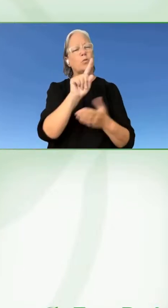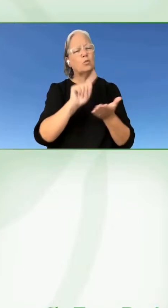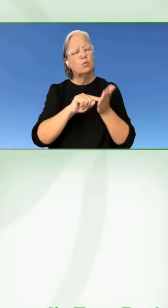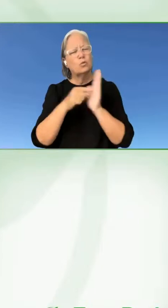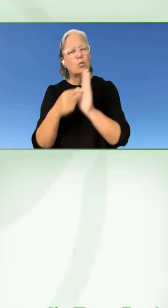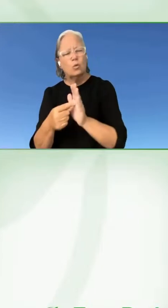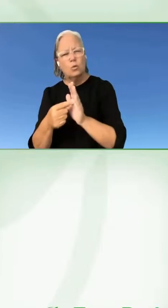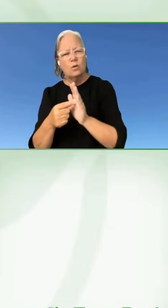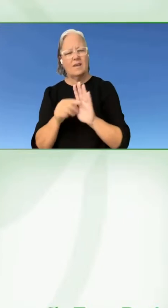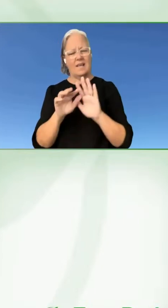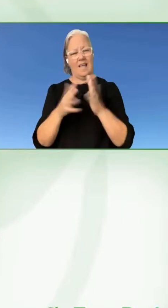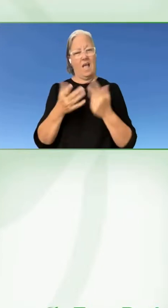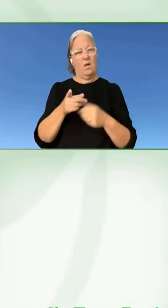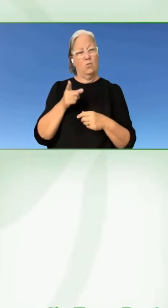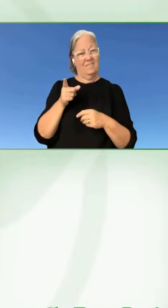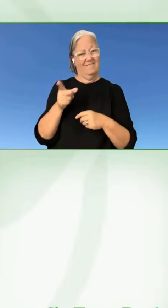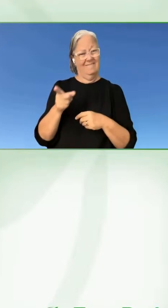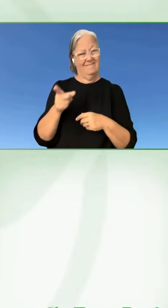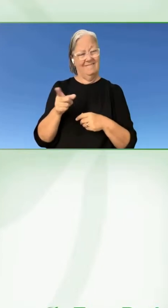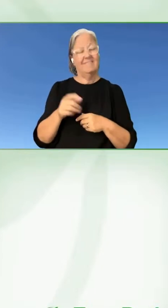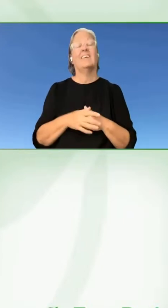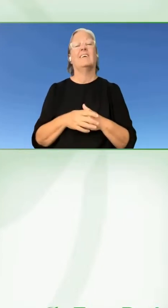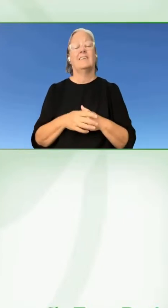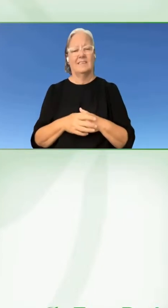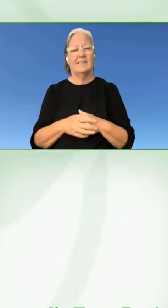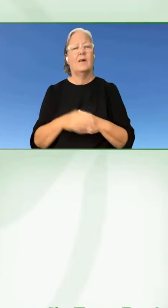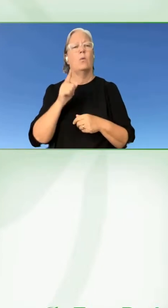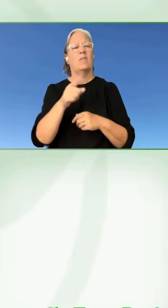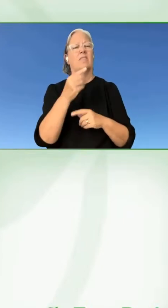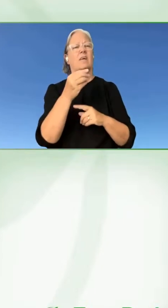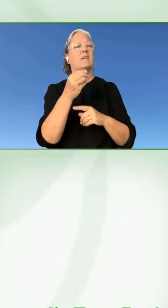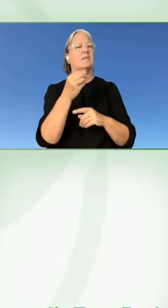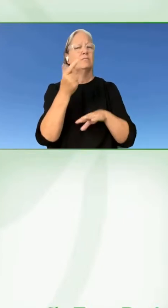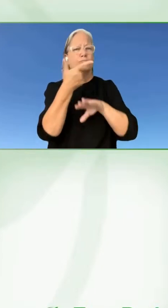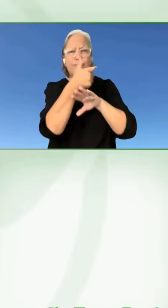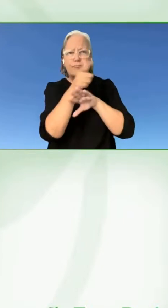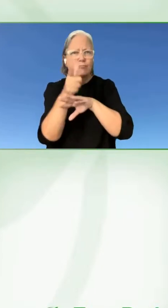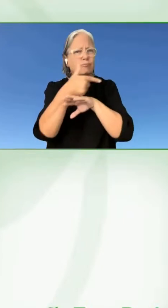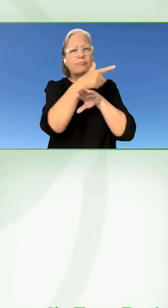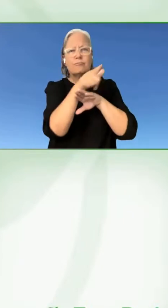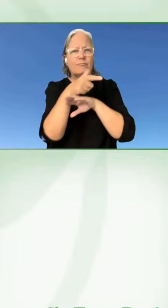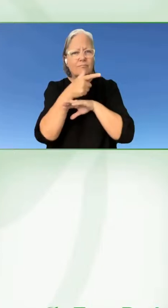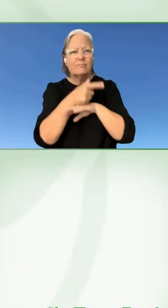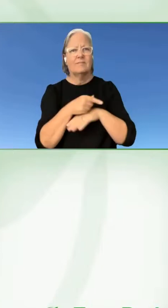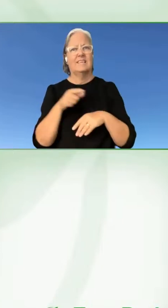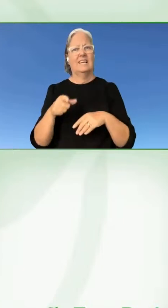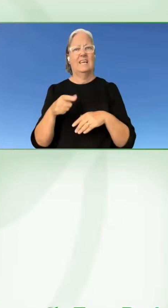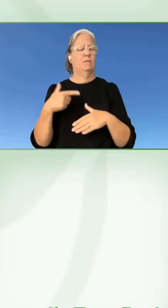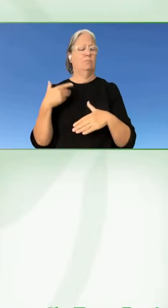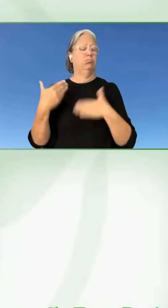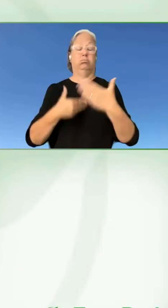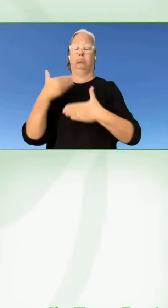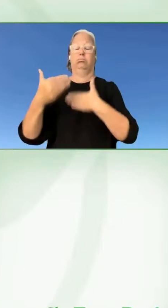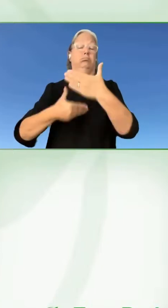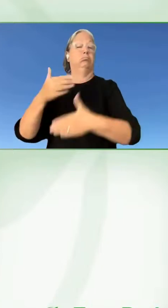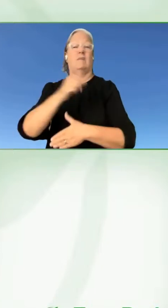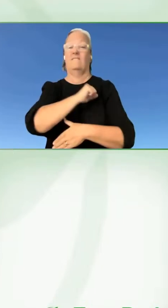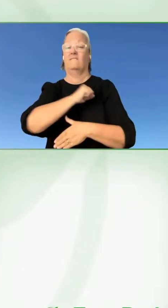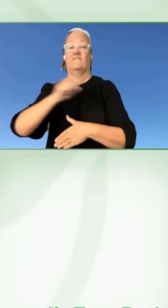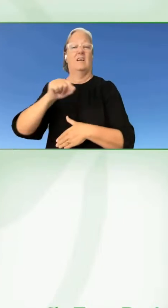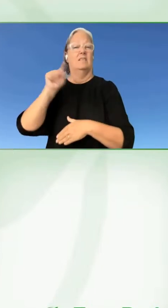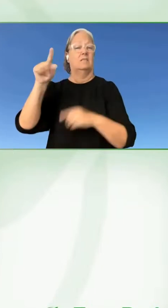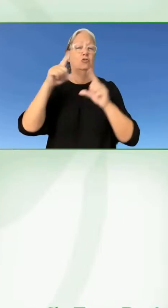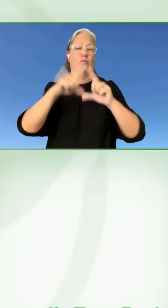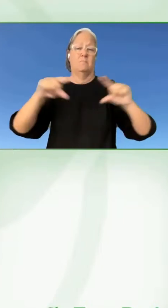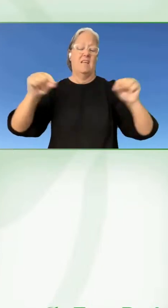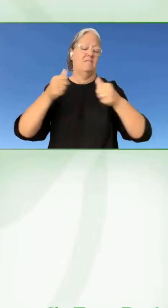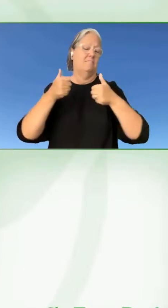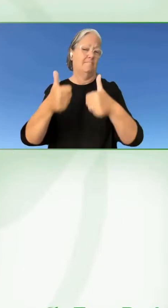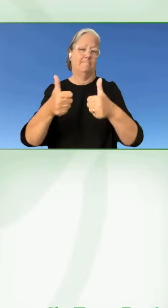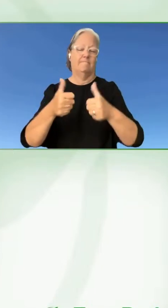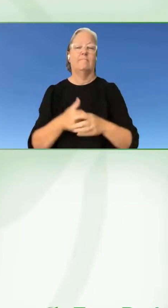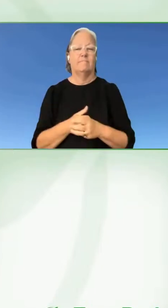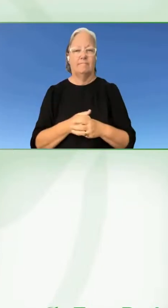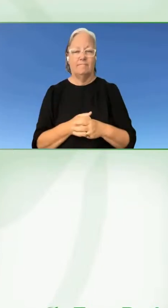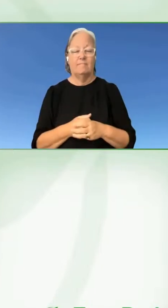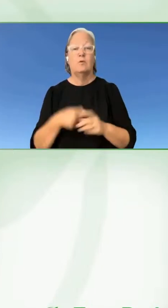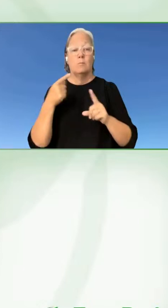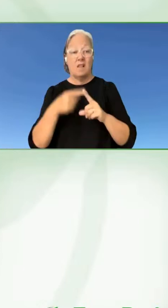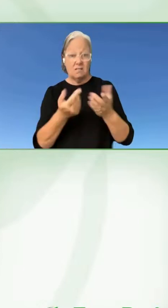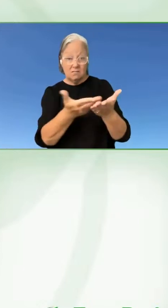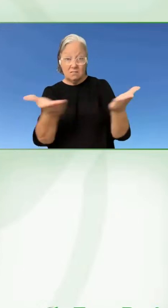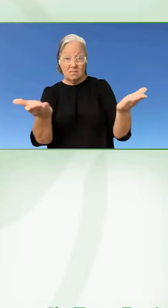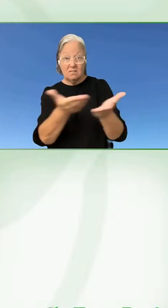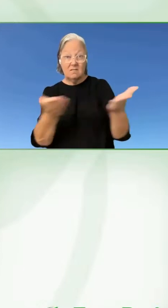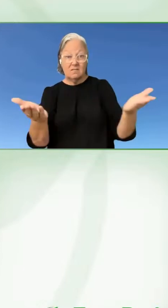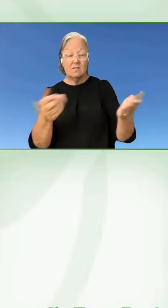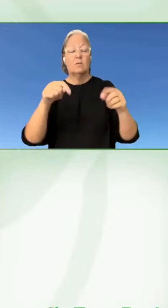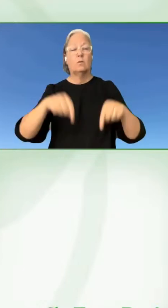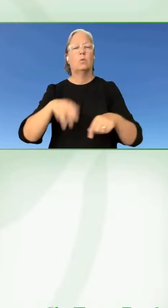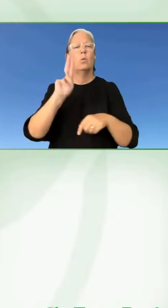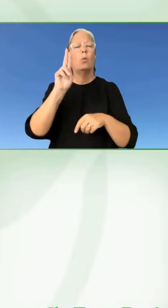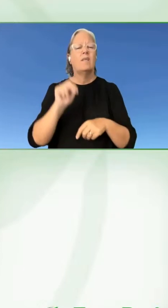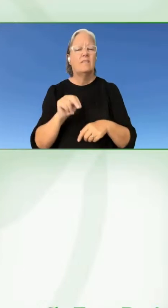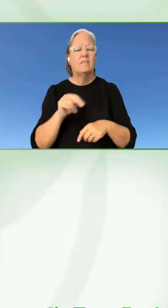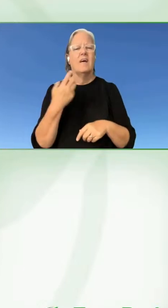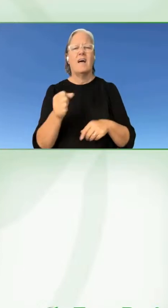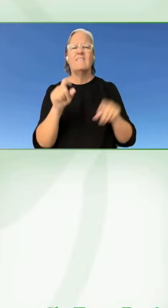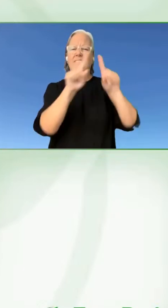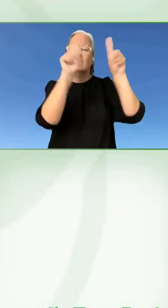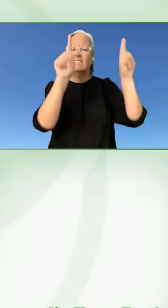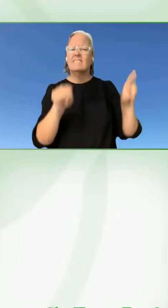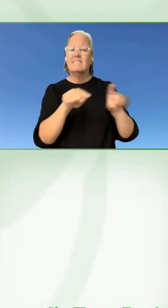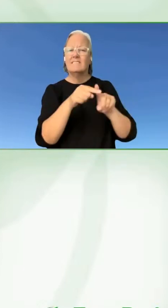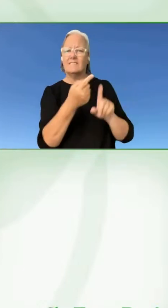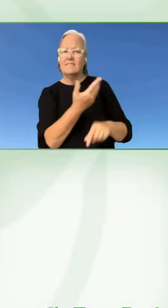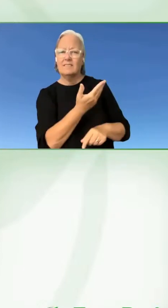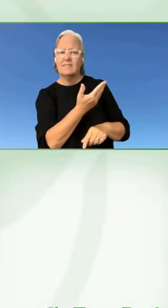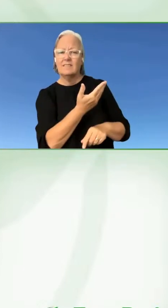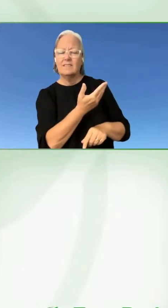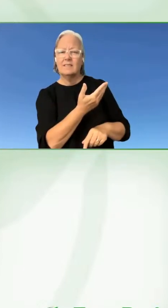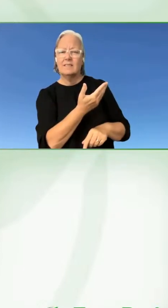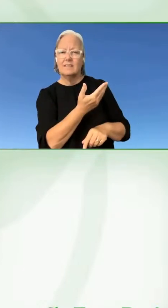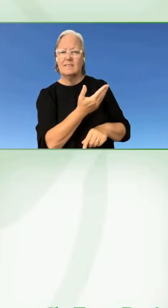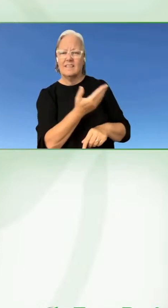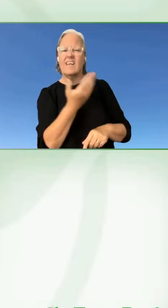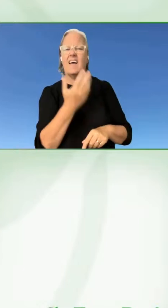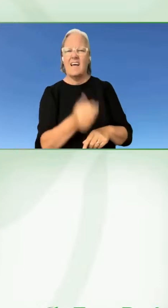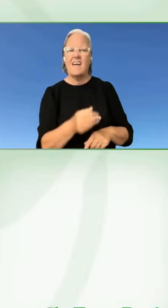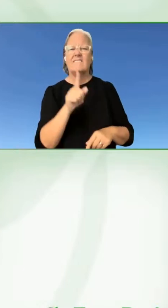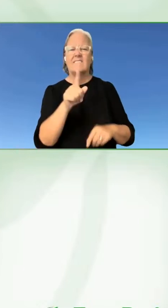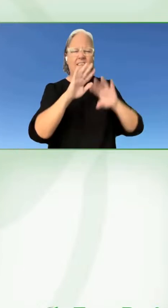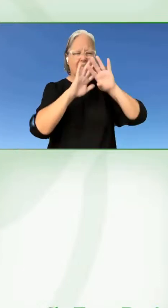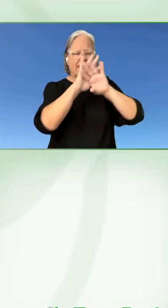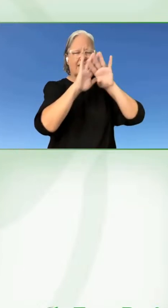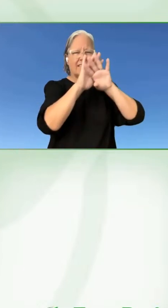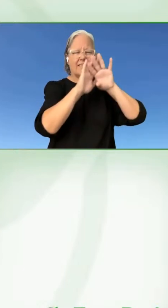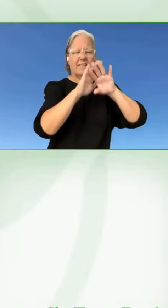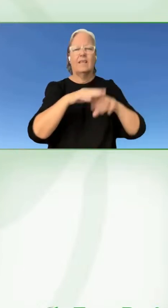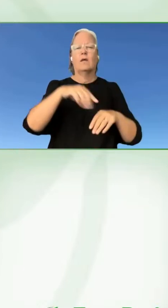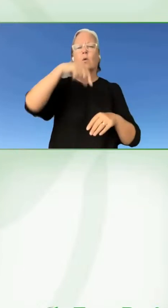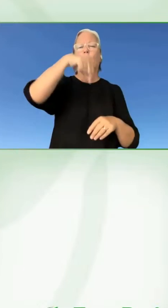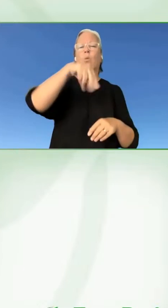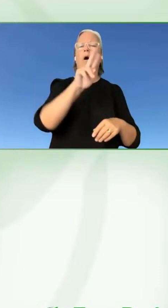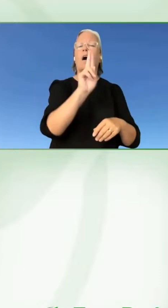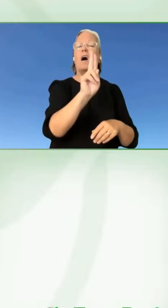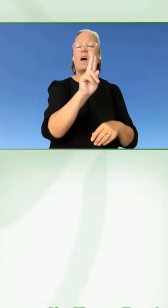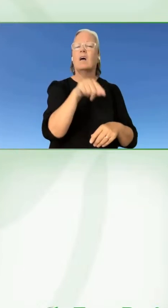We have been working elaborate in the with various partners to address a wide range of